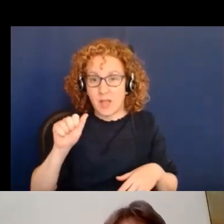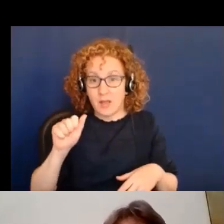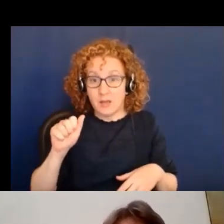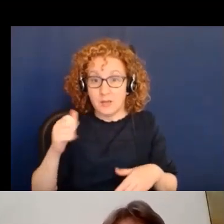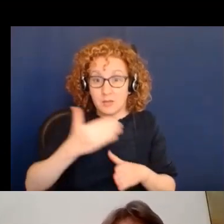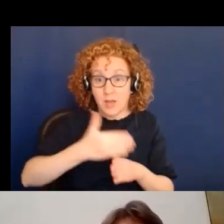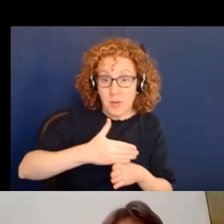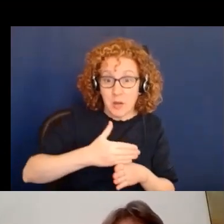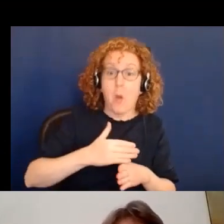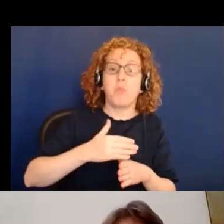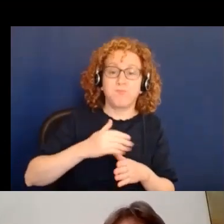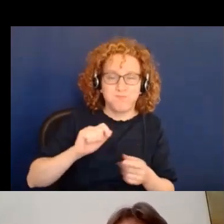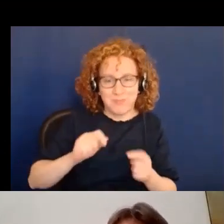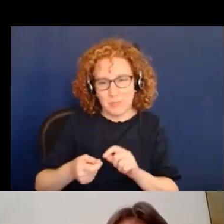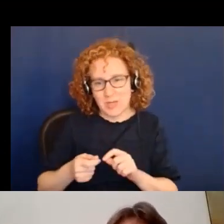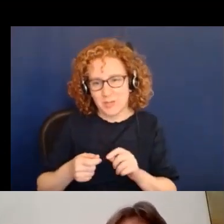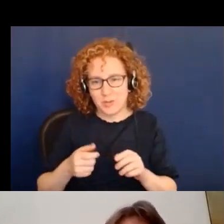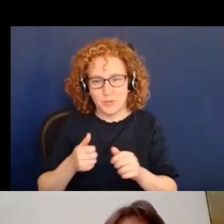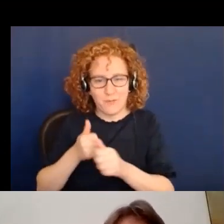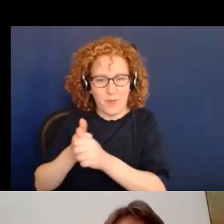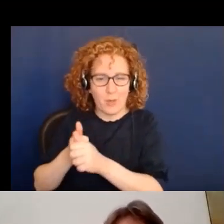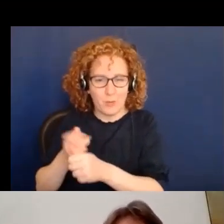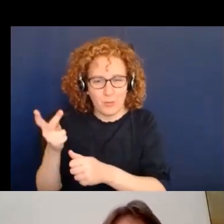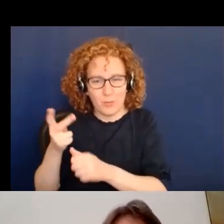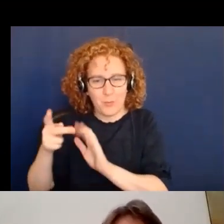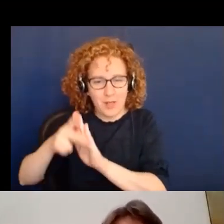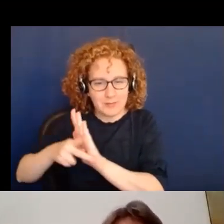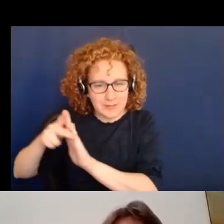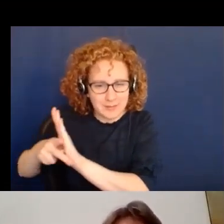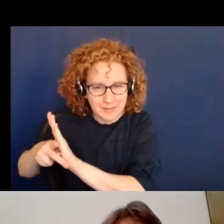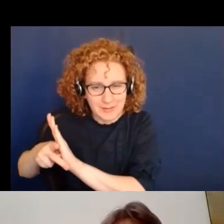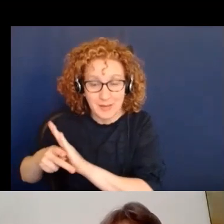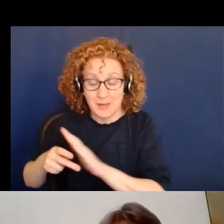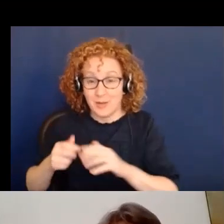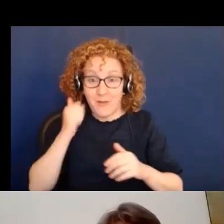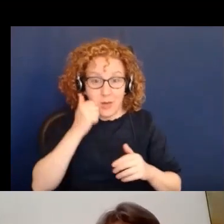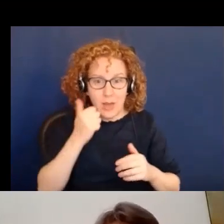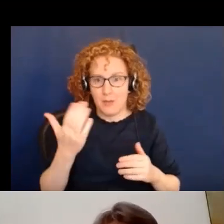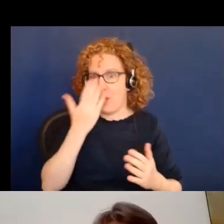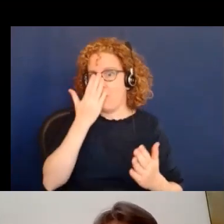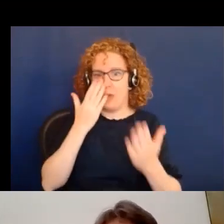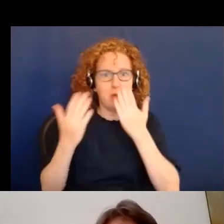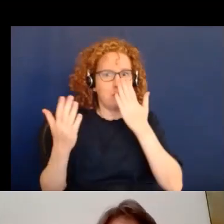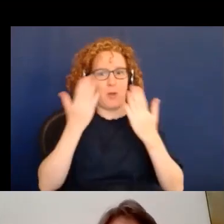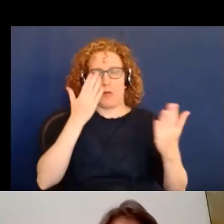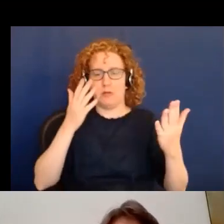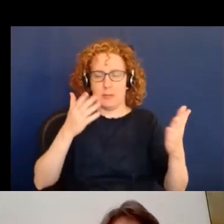why i say it's kind of a it's a day by day moment by moment uh situation and and that's what's been